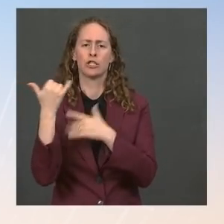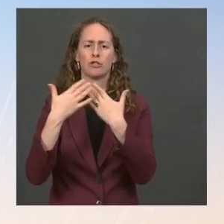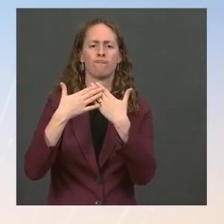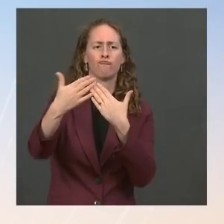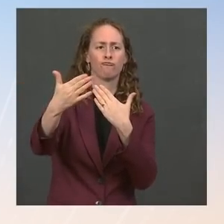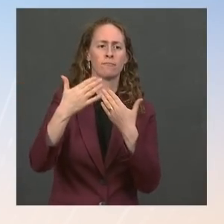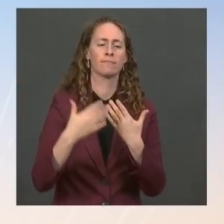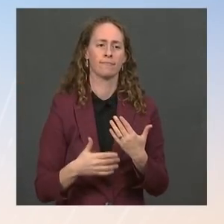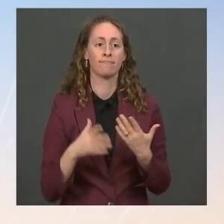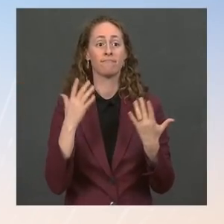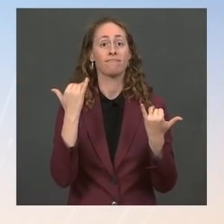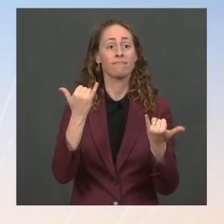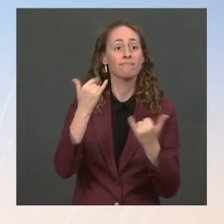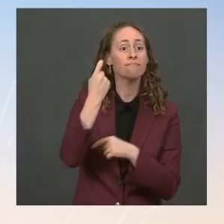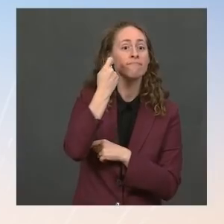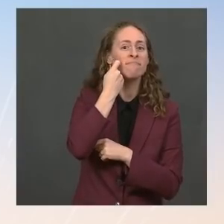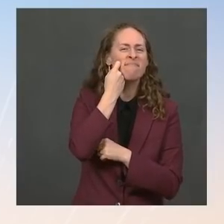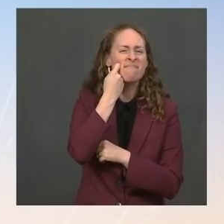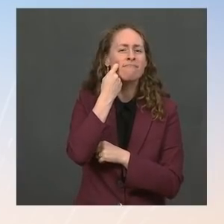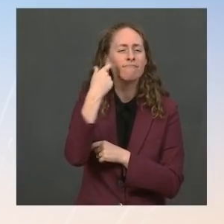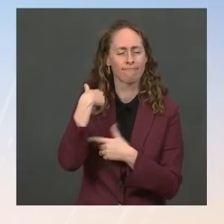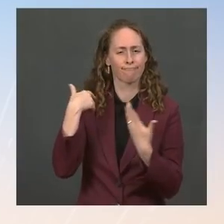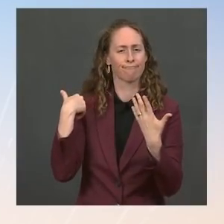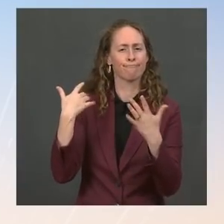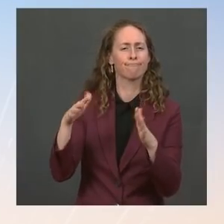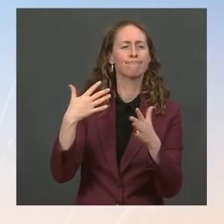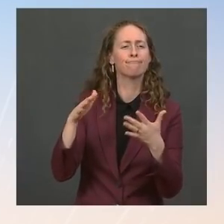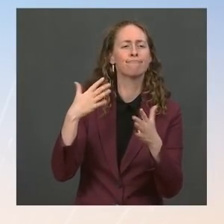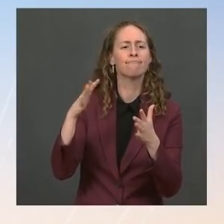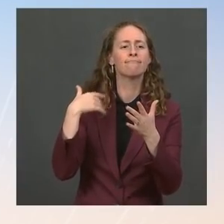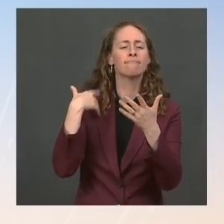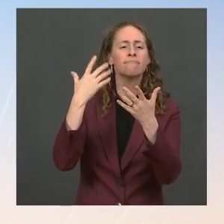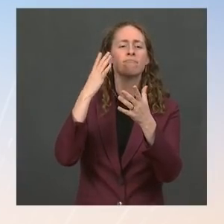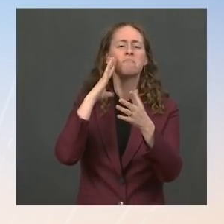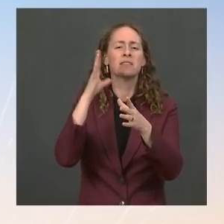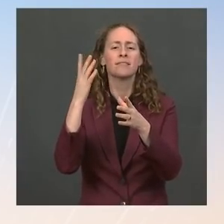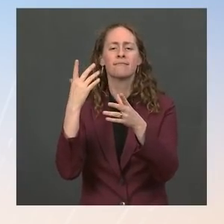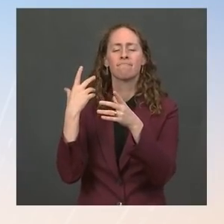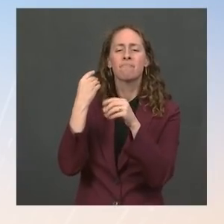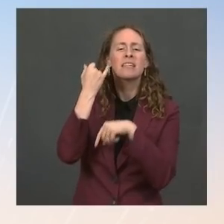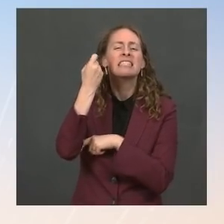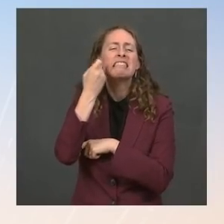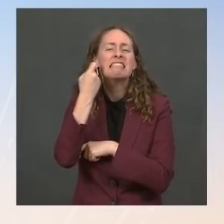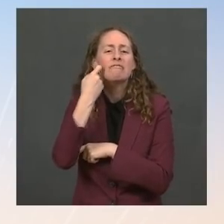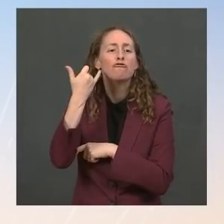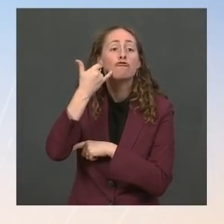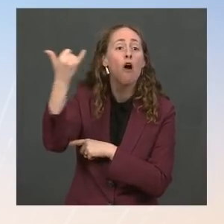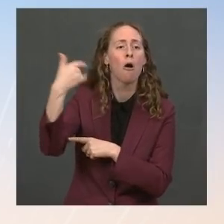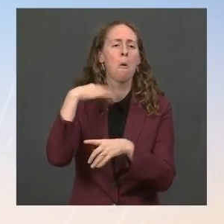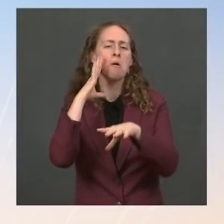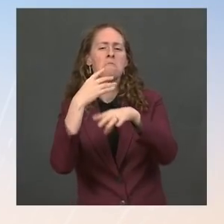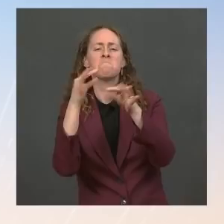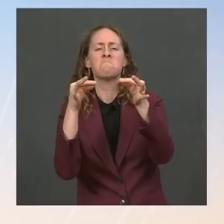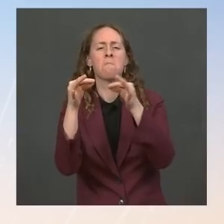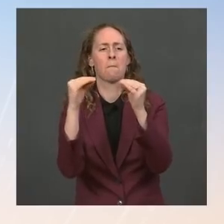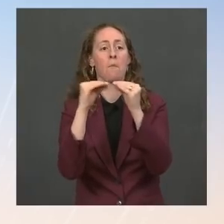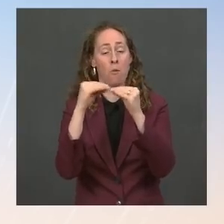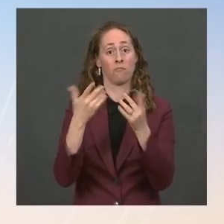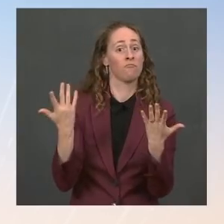but I can reaffirm some of the specifics that were announced: We -- starting in November, we will be implementing -- I should say, in early November,